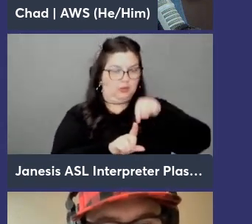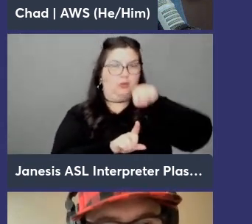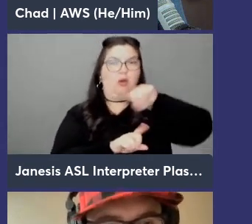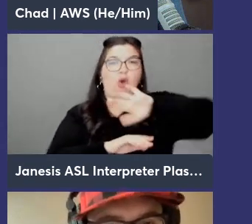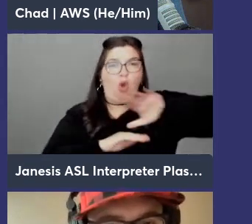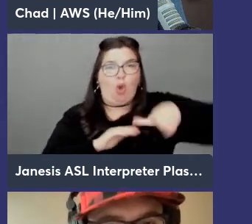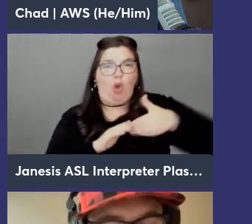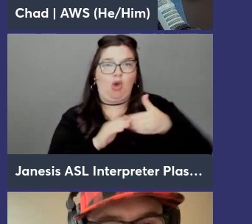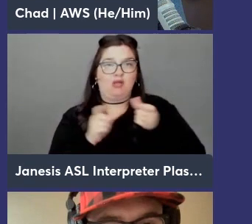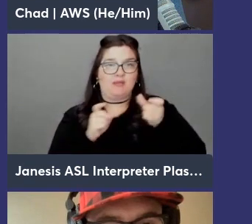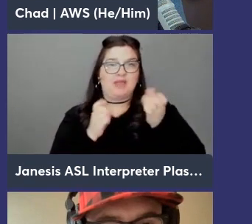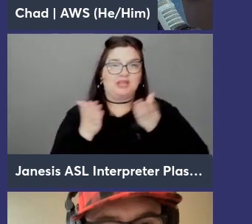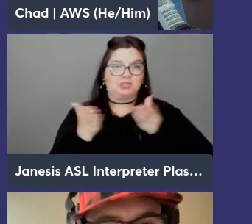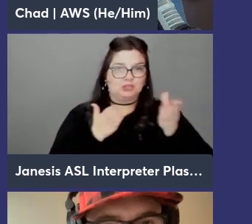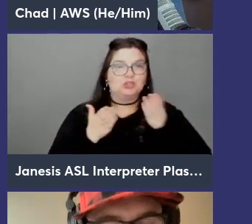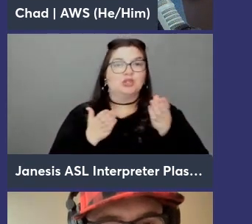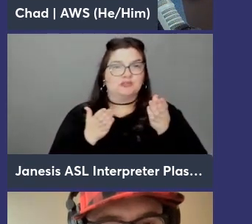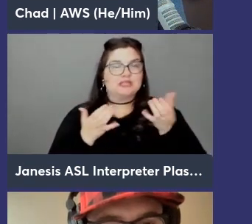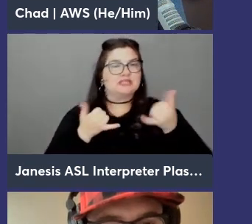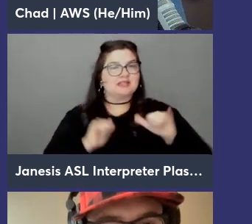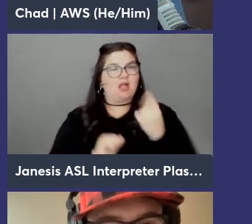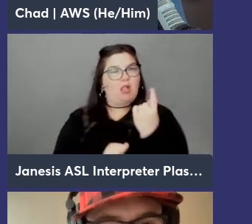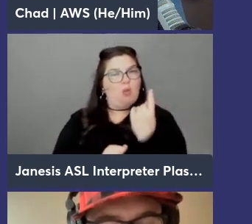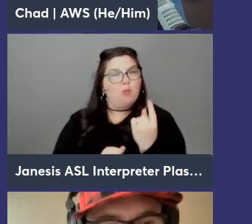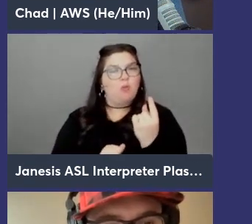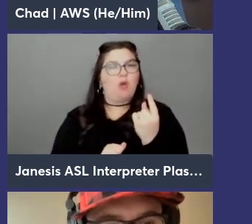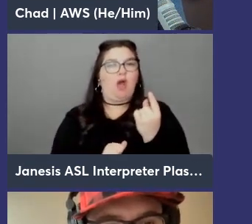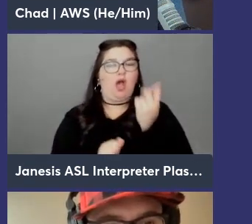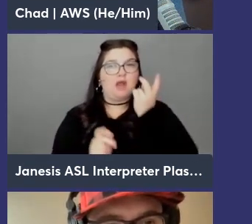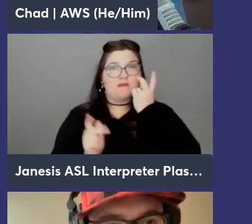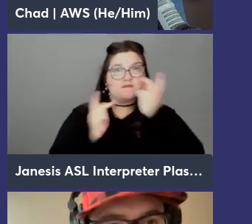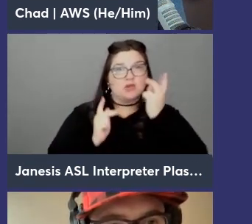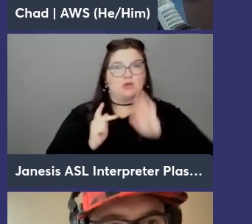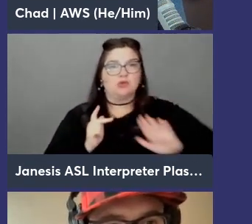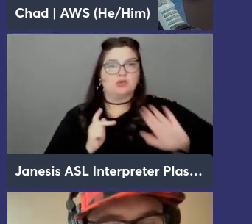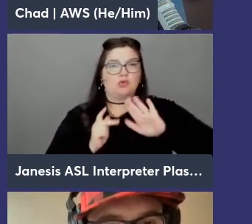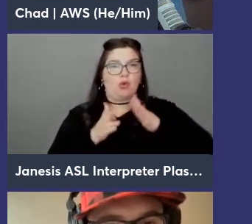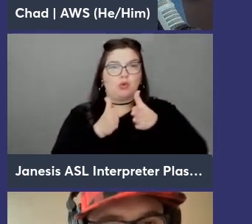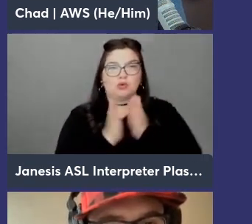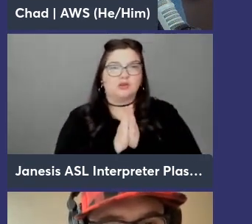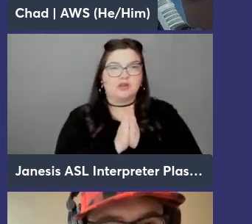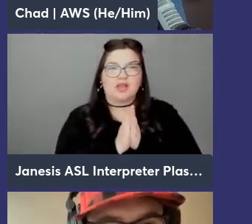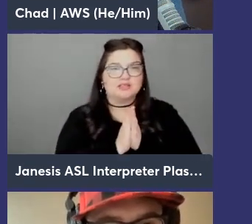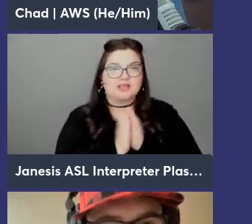so you still have one single view of your request, and not just like scattered five,